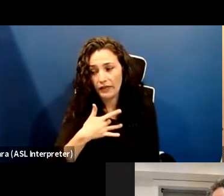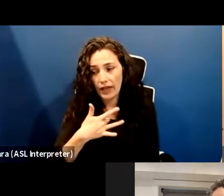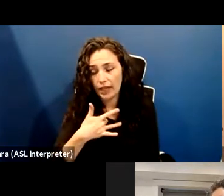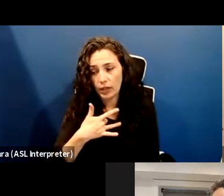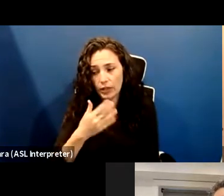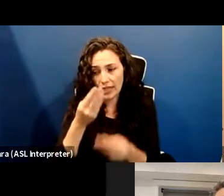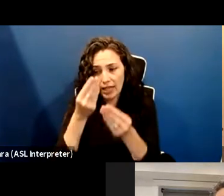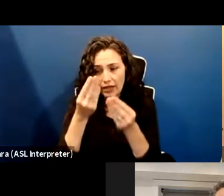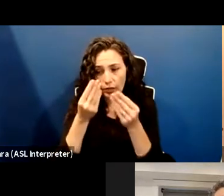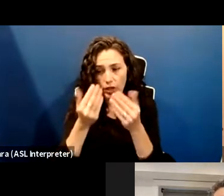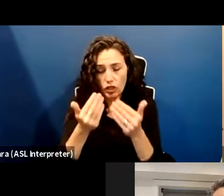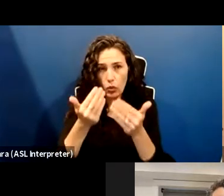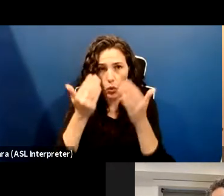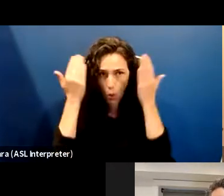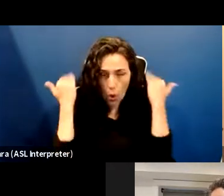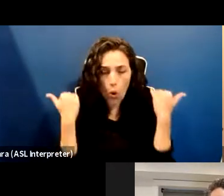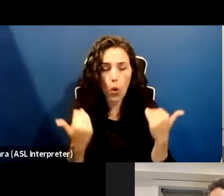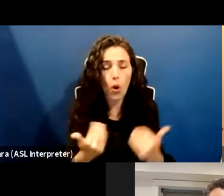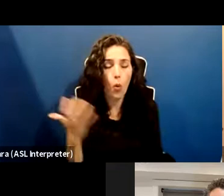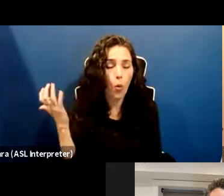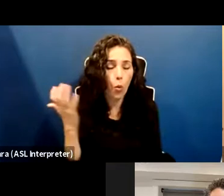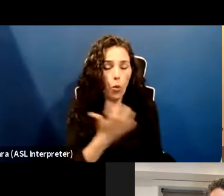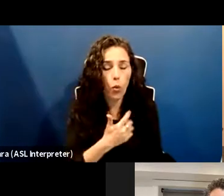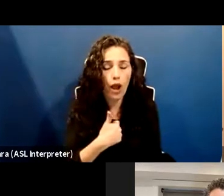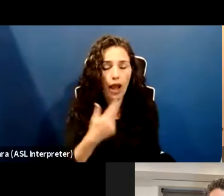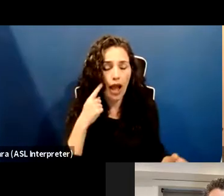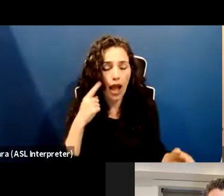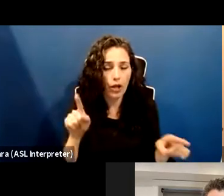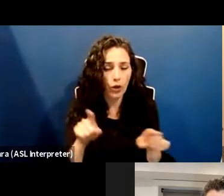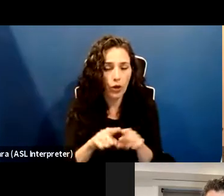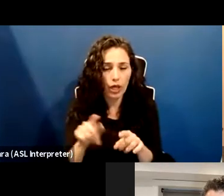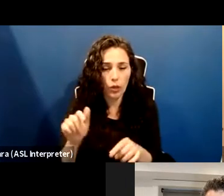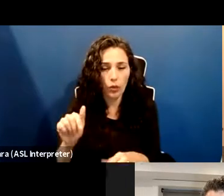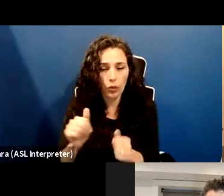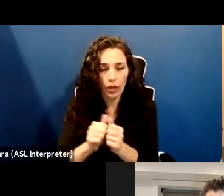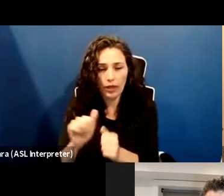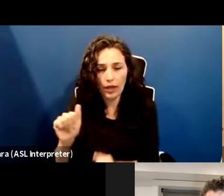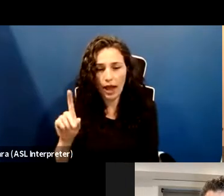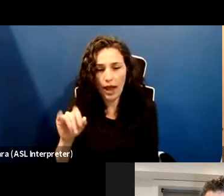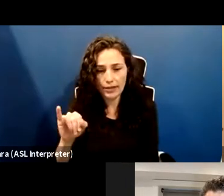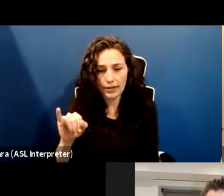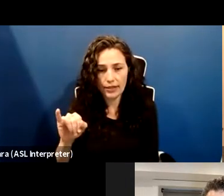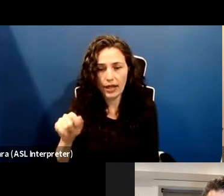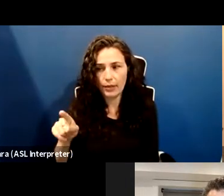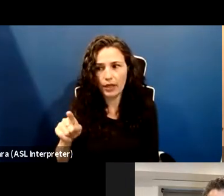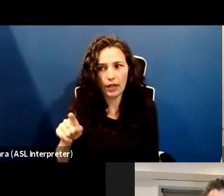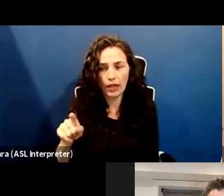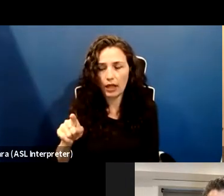We had, in the emergency room, we had, we were tryna set out protocols, like on a daily basis things were changing.